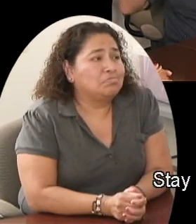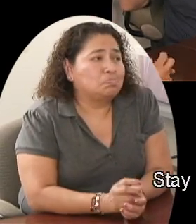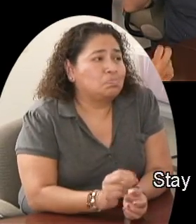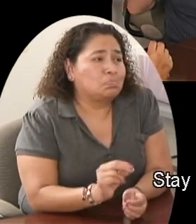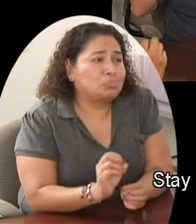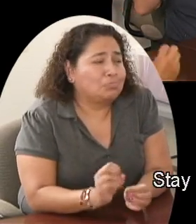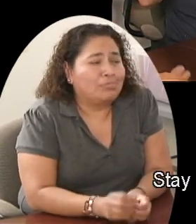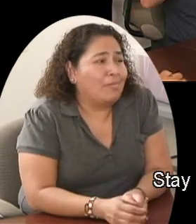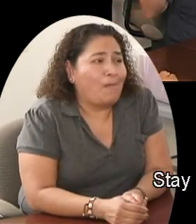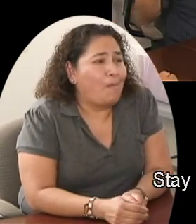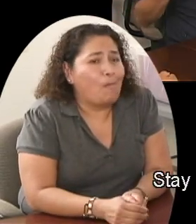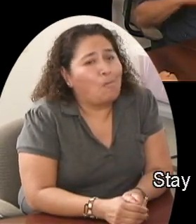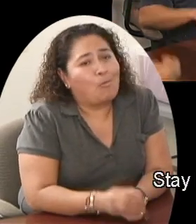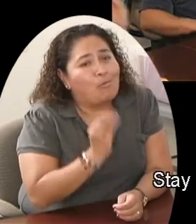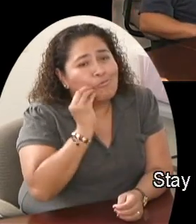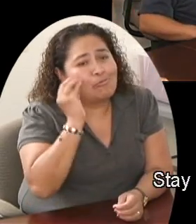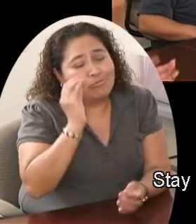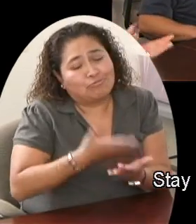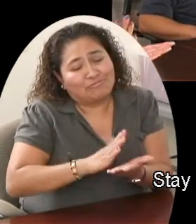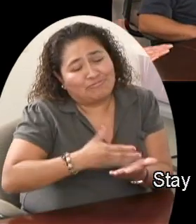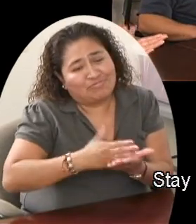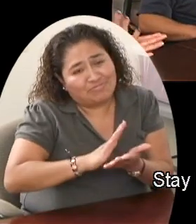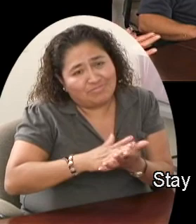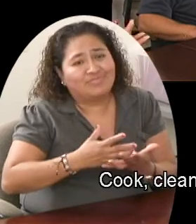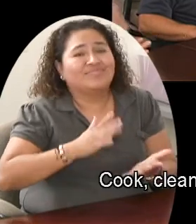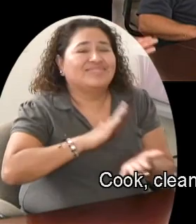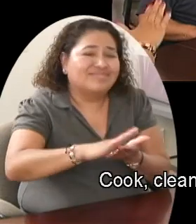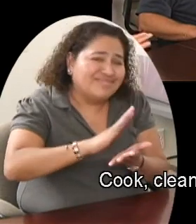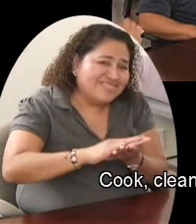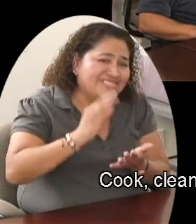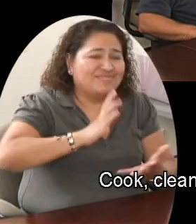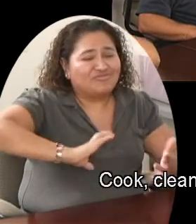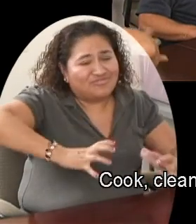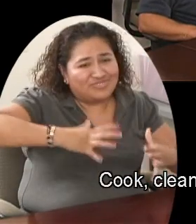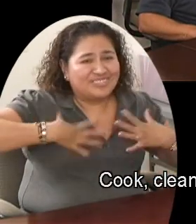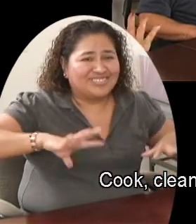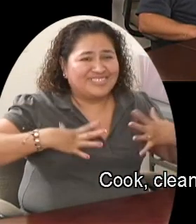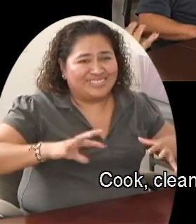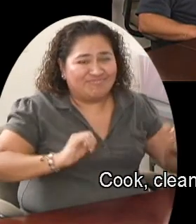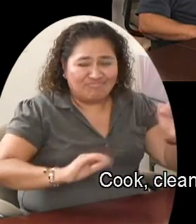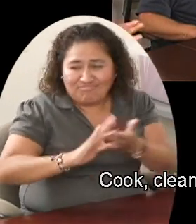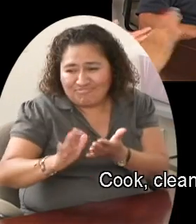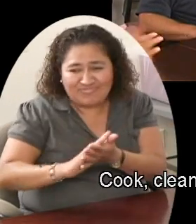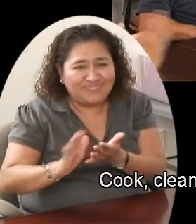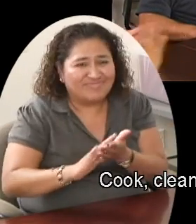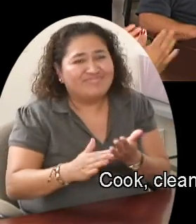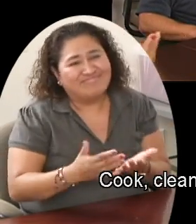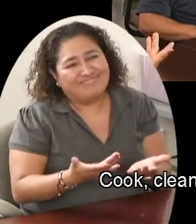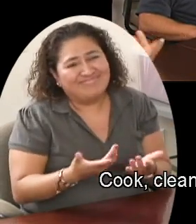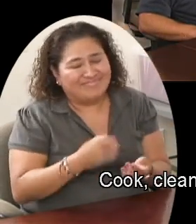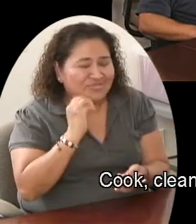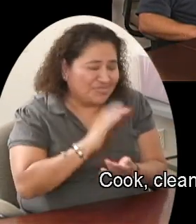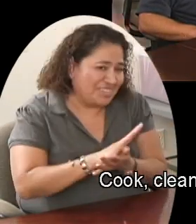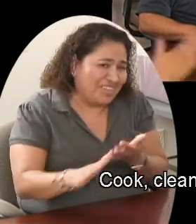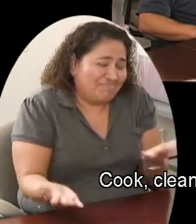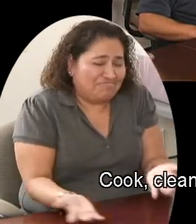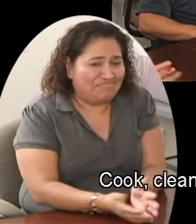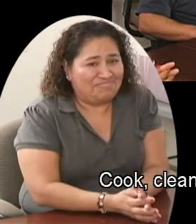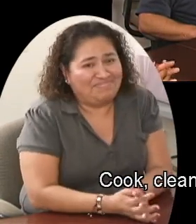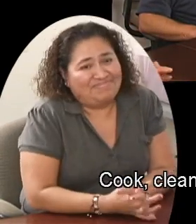Stay home, okay. Cook, clean, okay. Fine. I see.